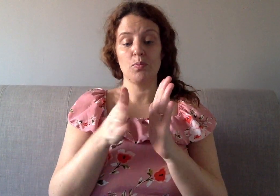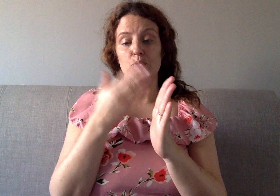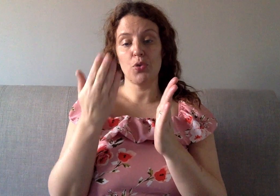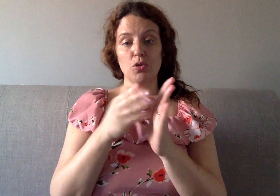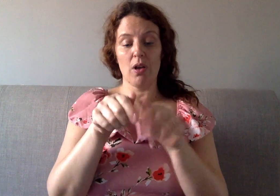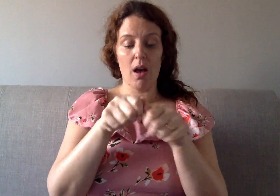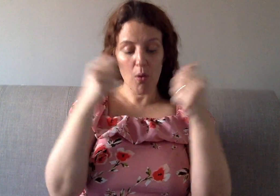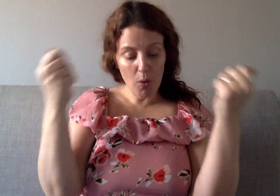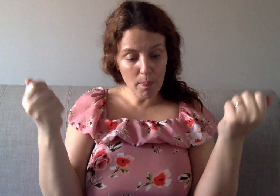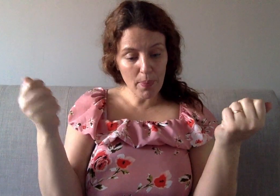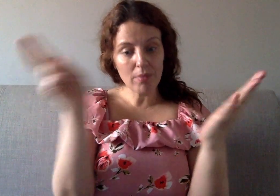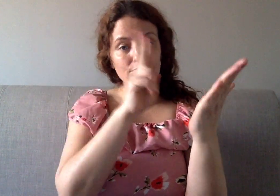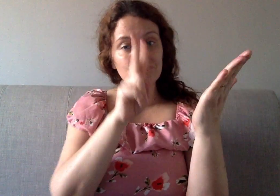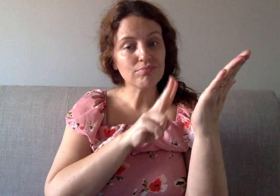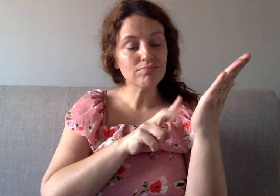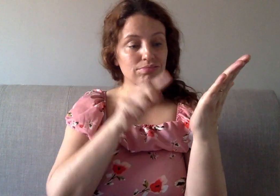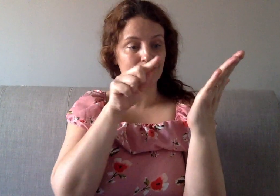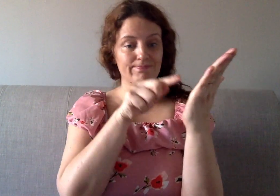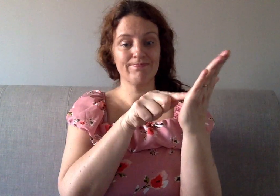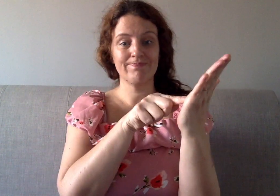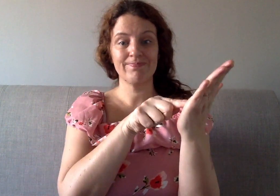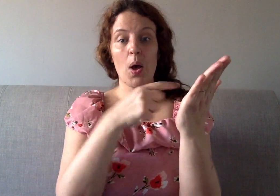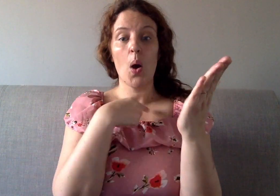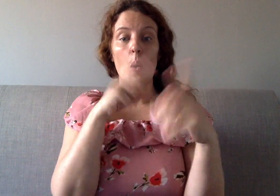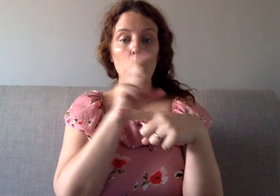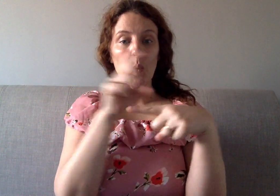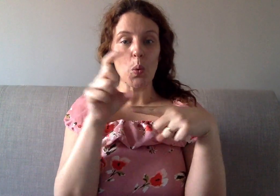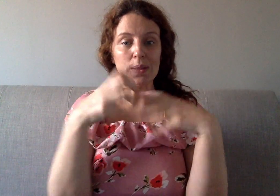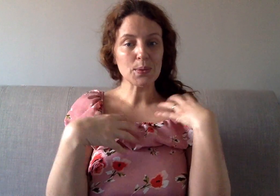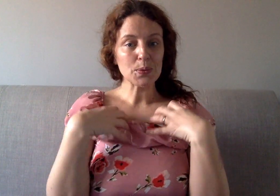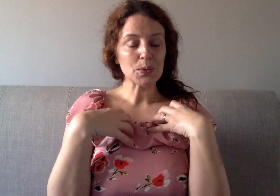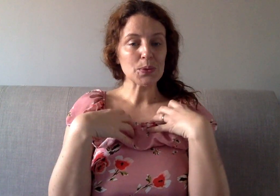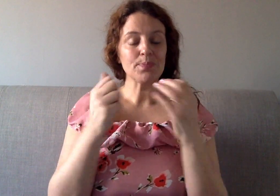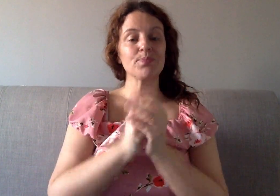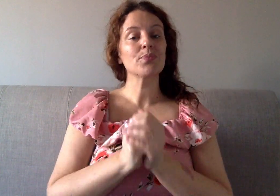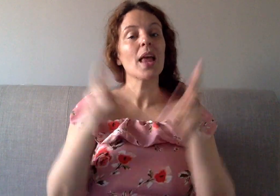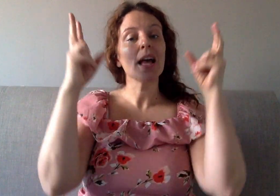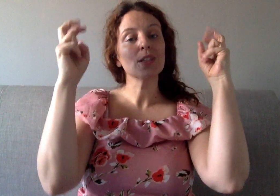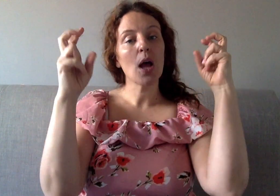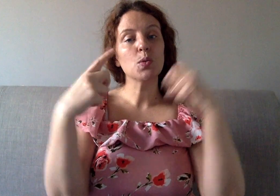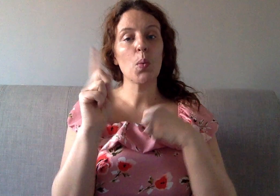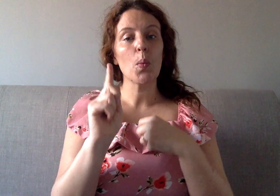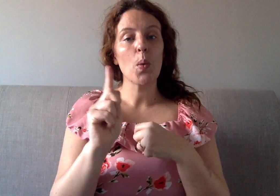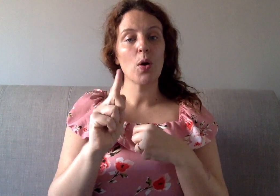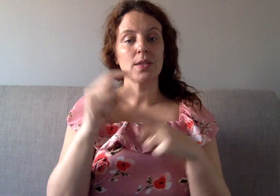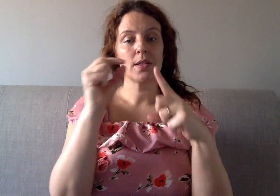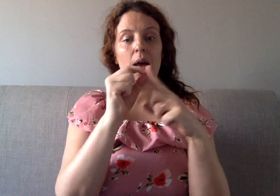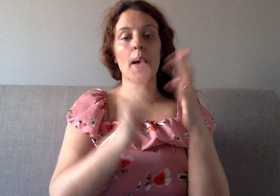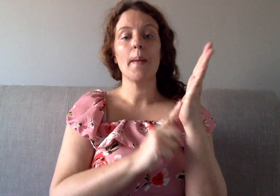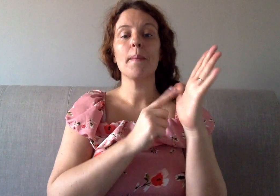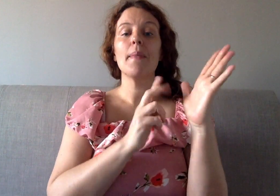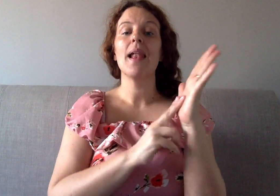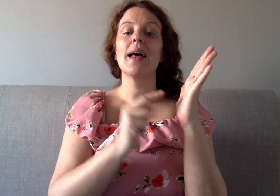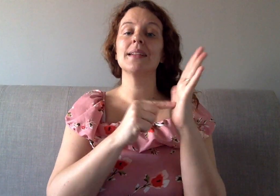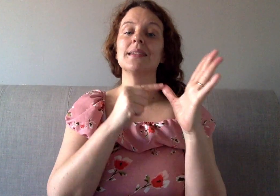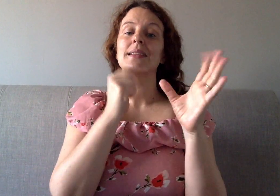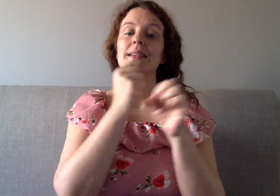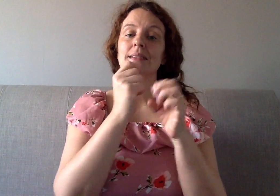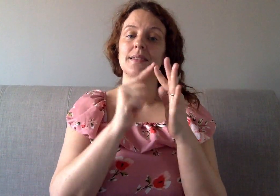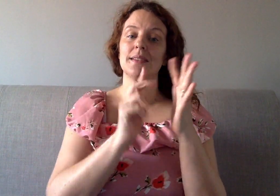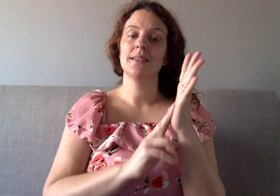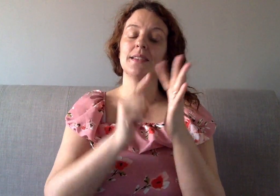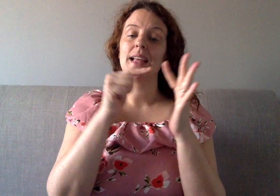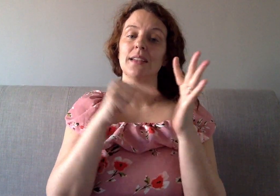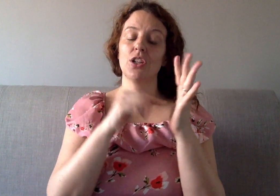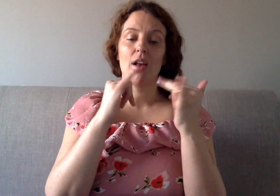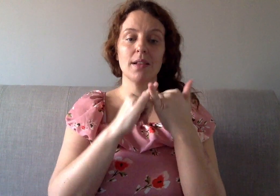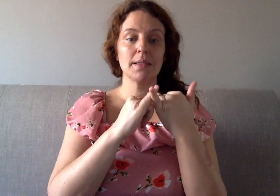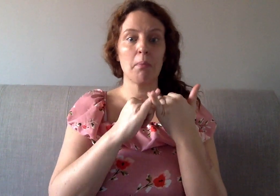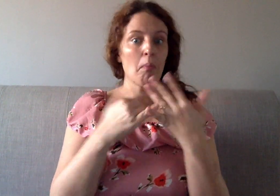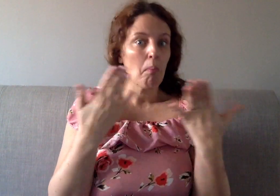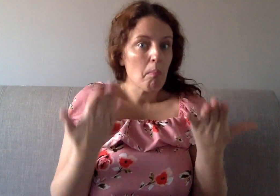I opened the brochure and looked through and find an interesting course on the Plantagenets.